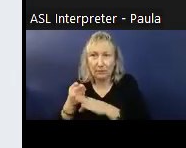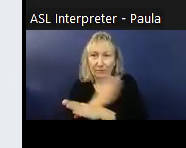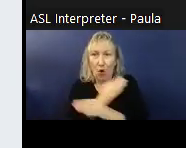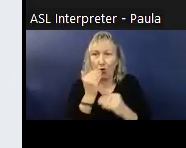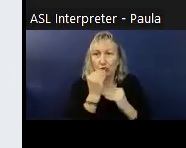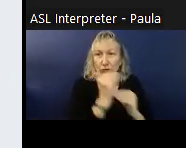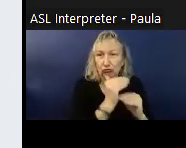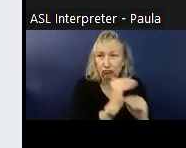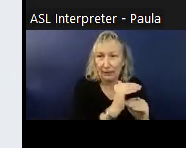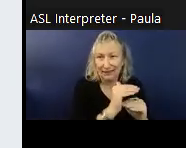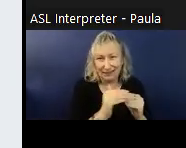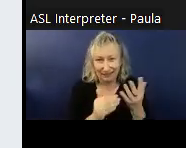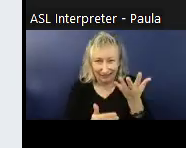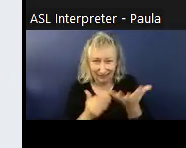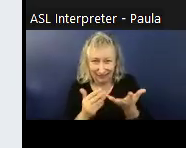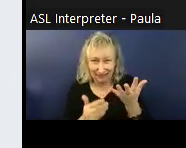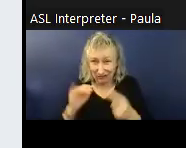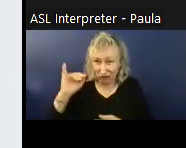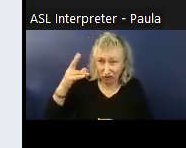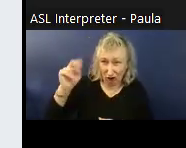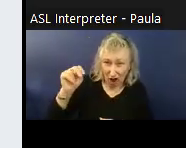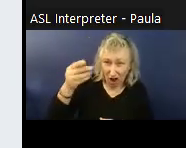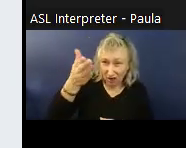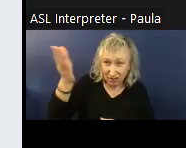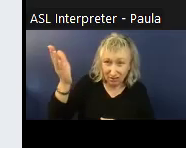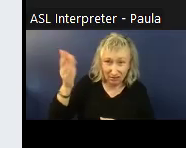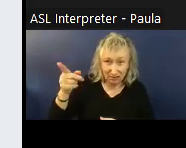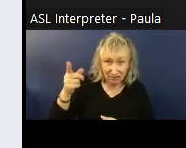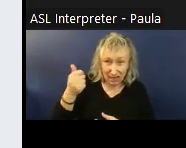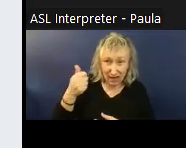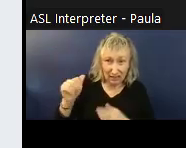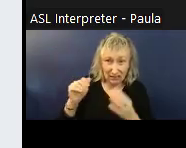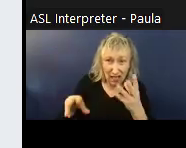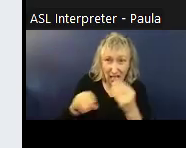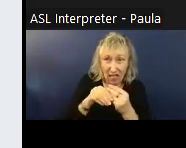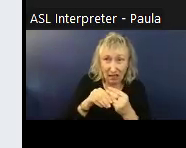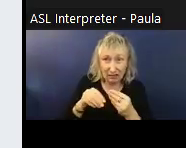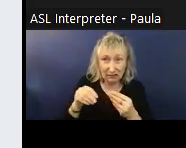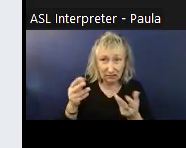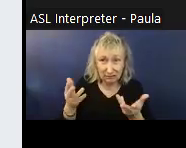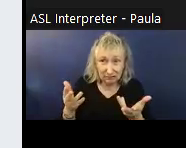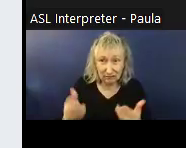John, would you? I'll just double check with John and see if there was anything we'd have to add to that.